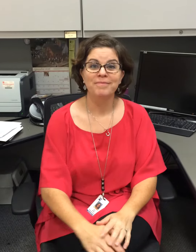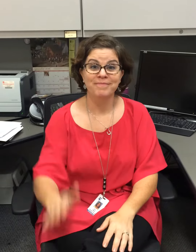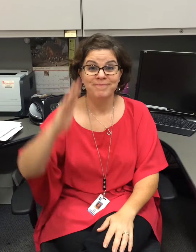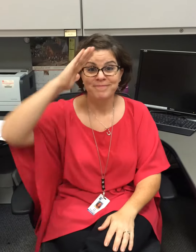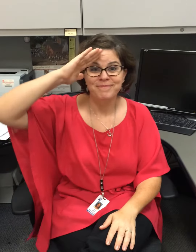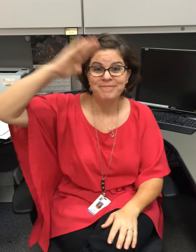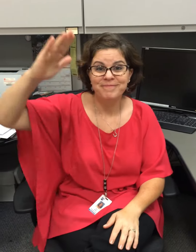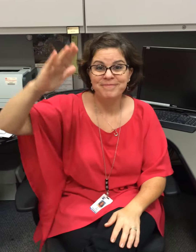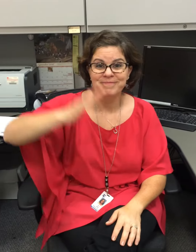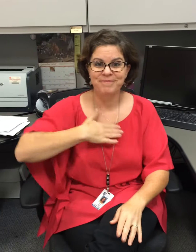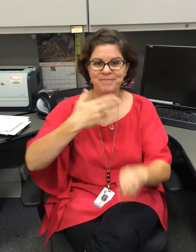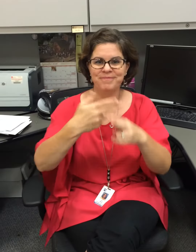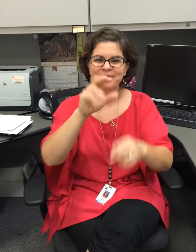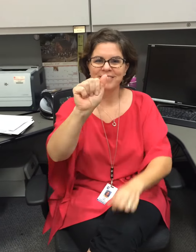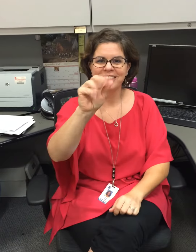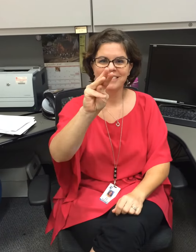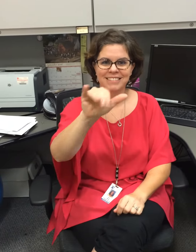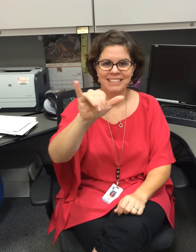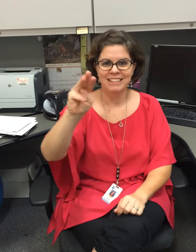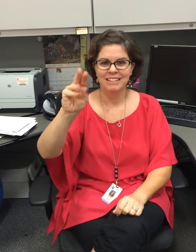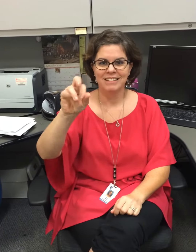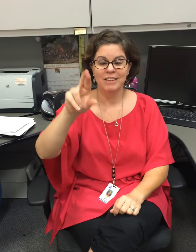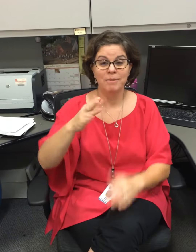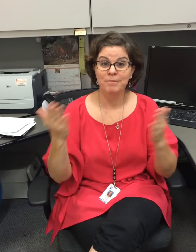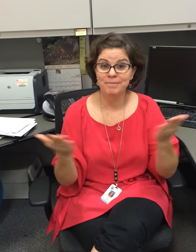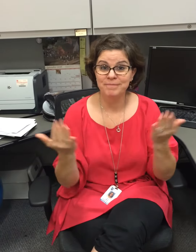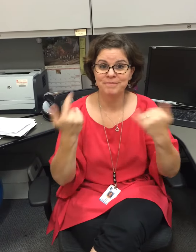Hello! My name is Amy Miller.